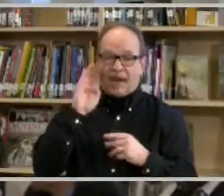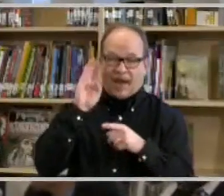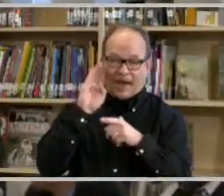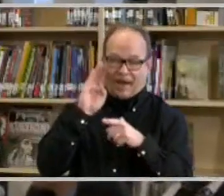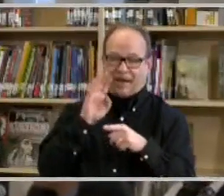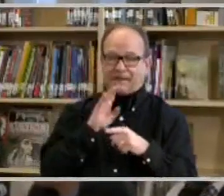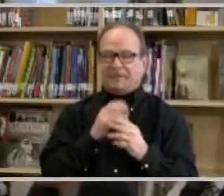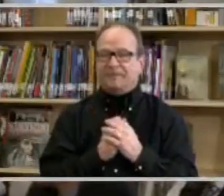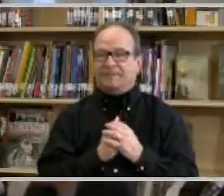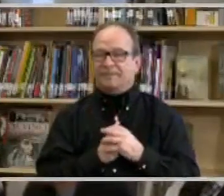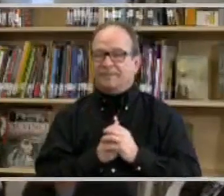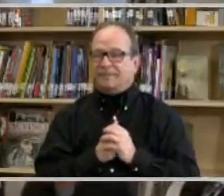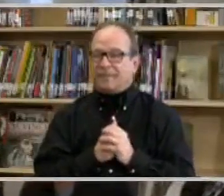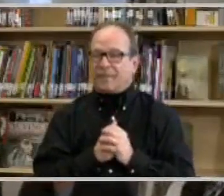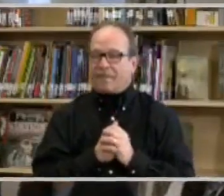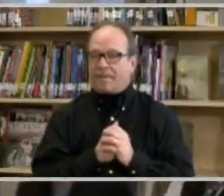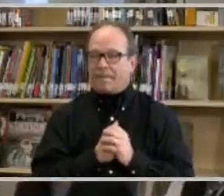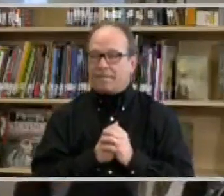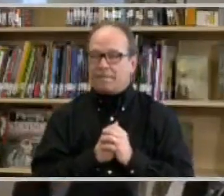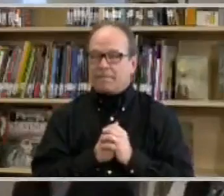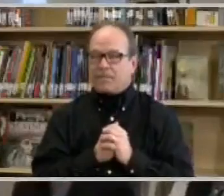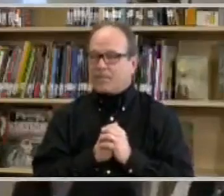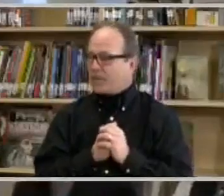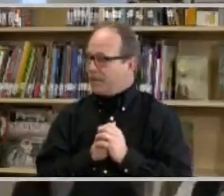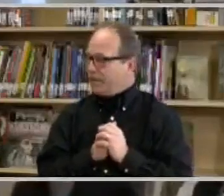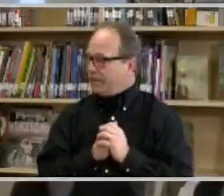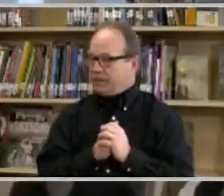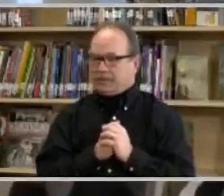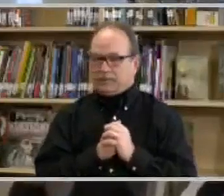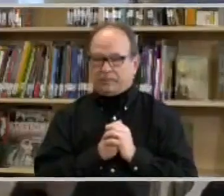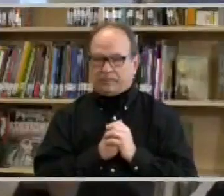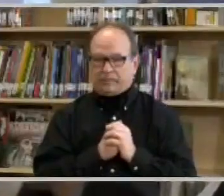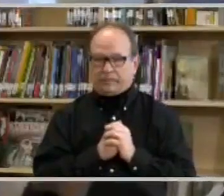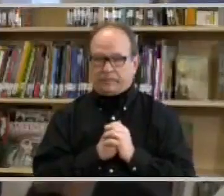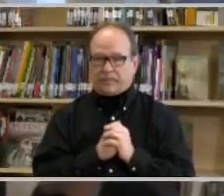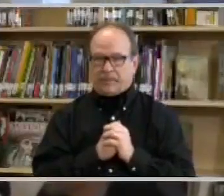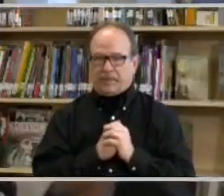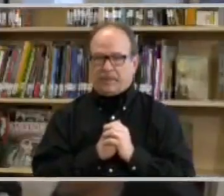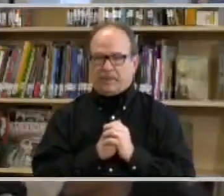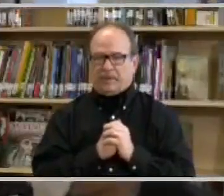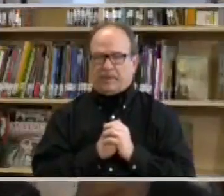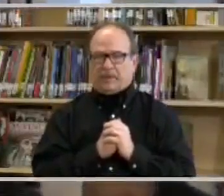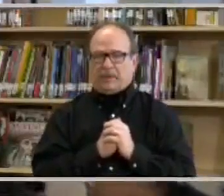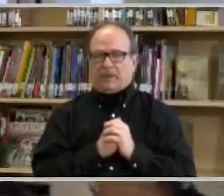HELLO. YES, HI, TYRONE.